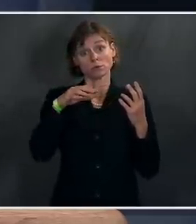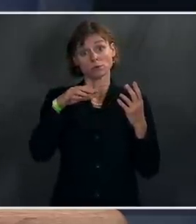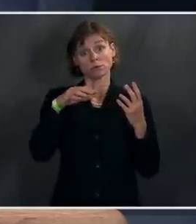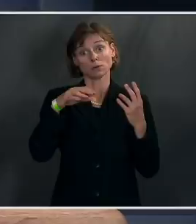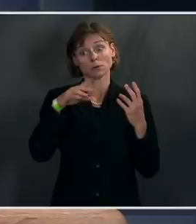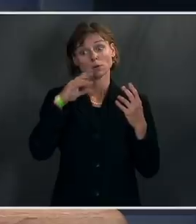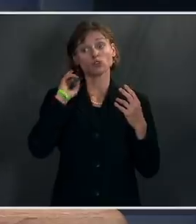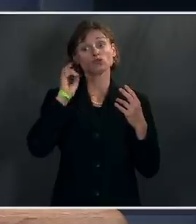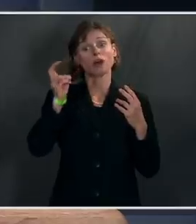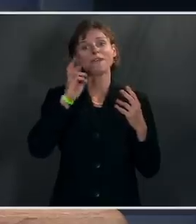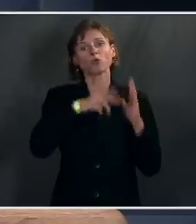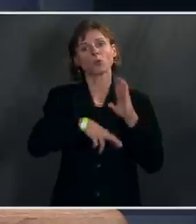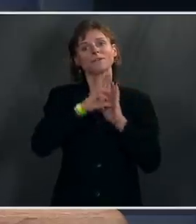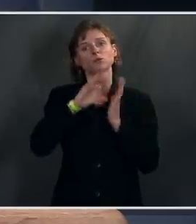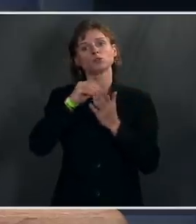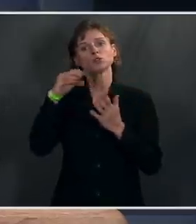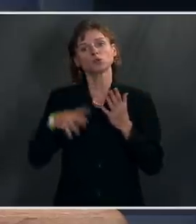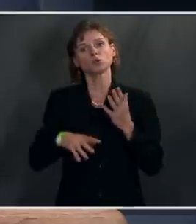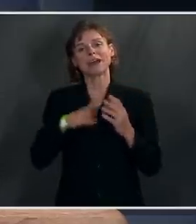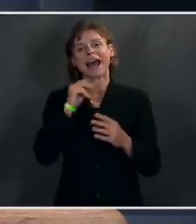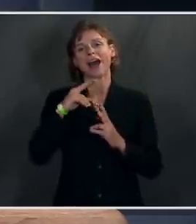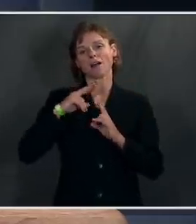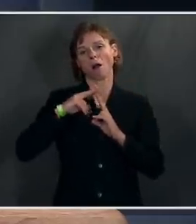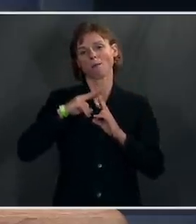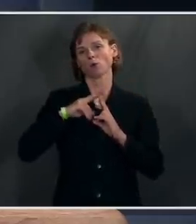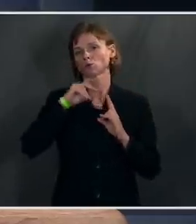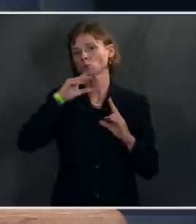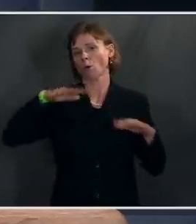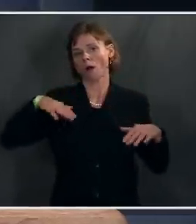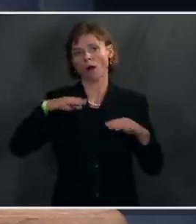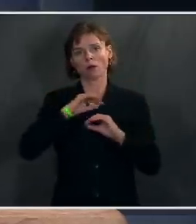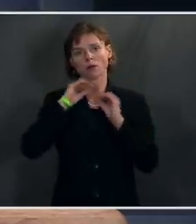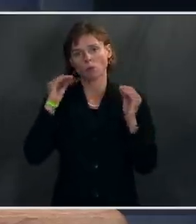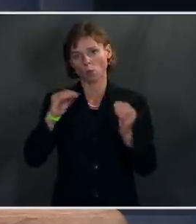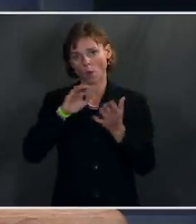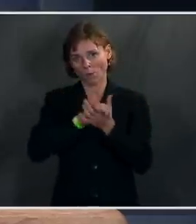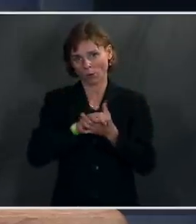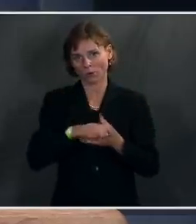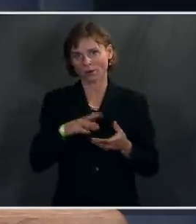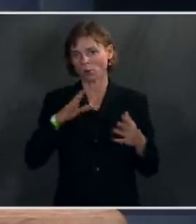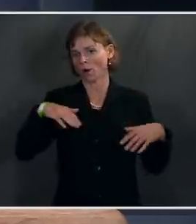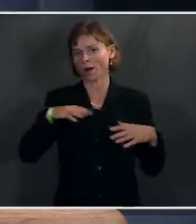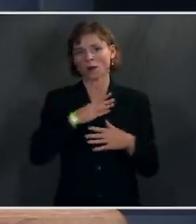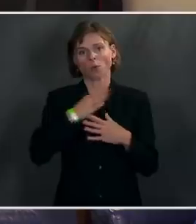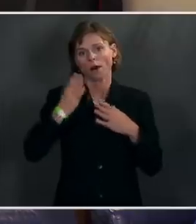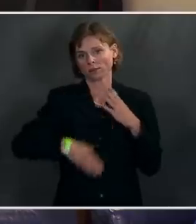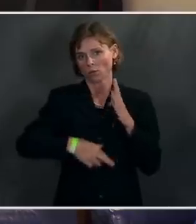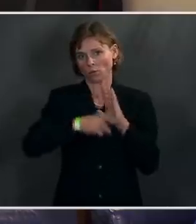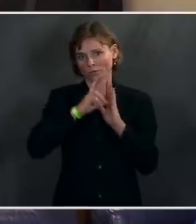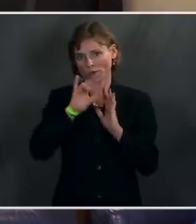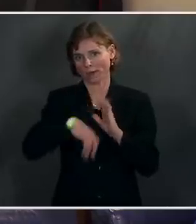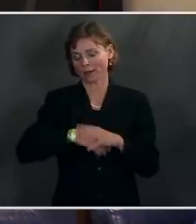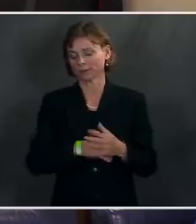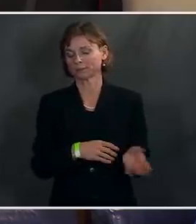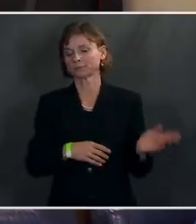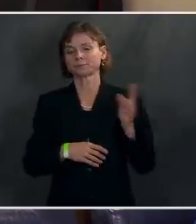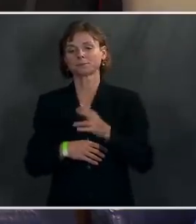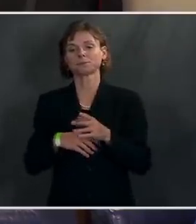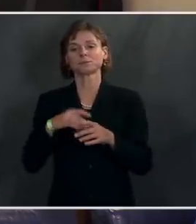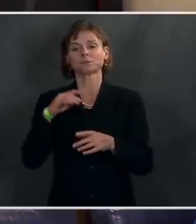and of couples who were not married. That review hasn't concluded yet. The Press: And then on jobs, given that mayor,